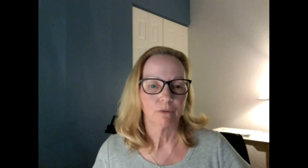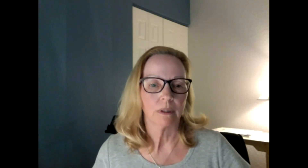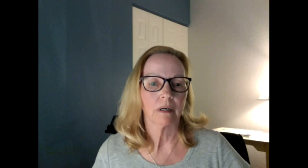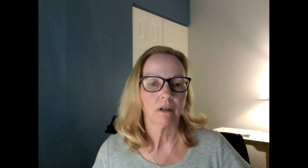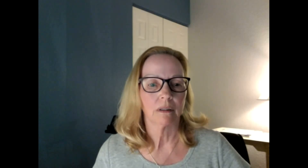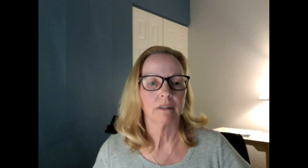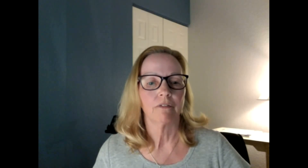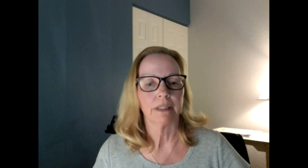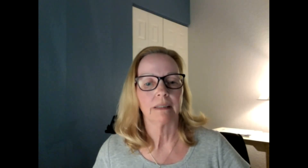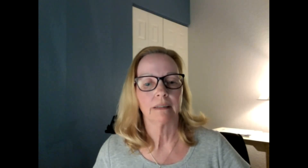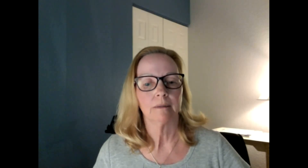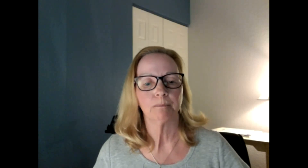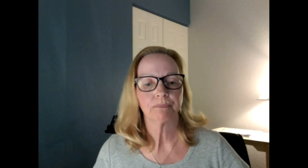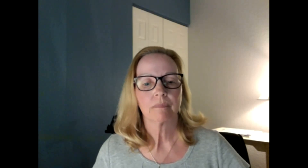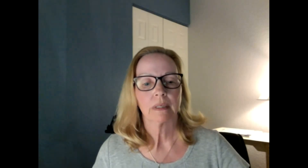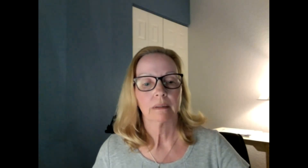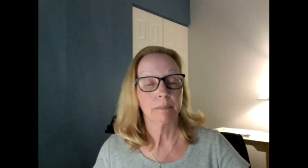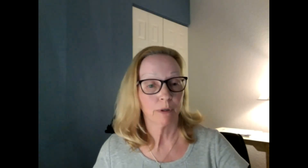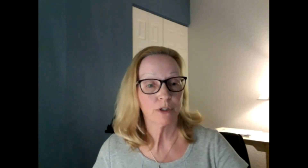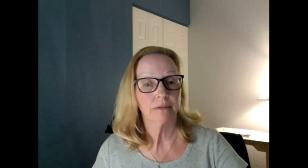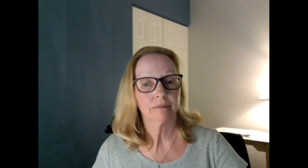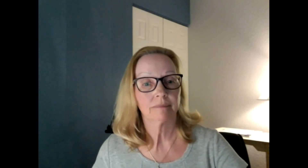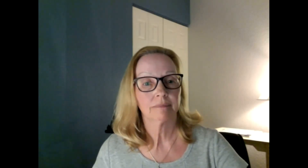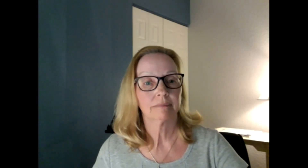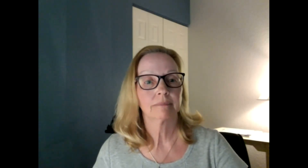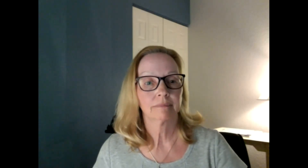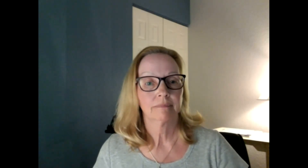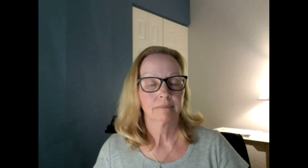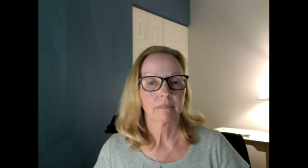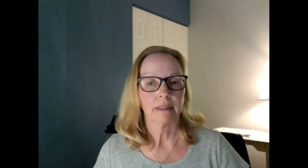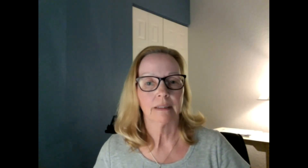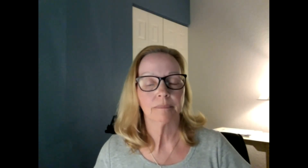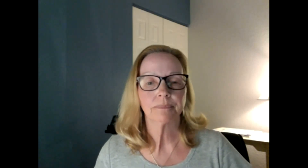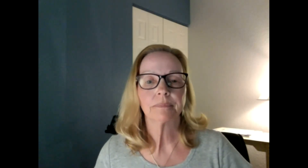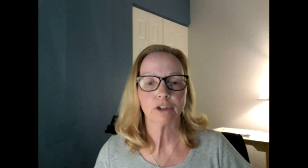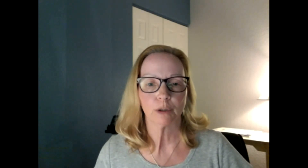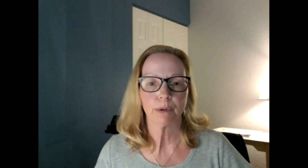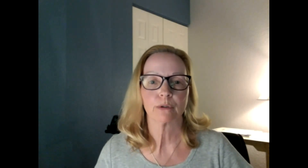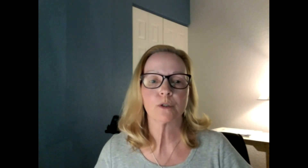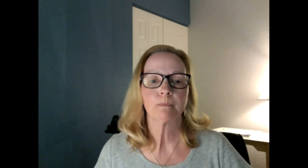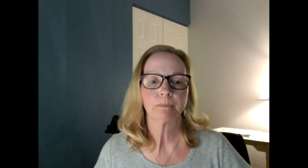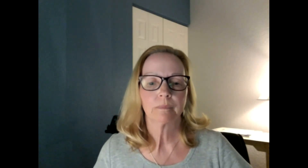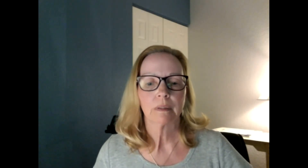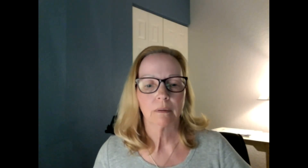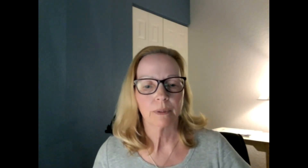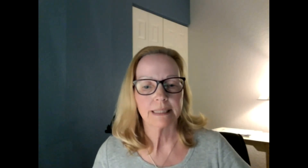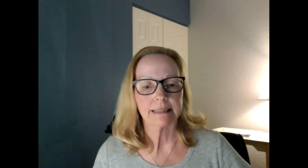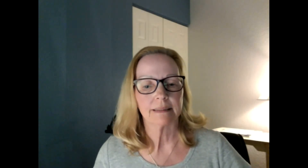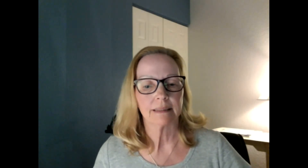for all of the in-person interpreters. We did,